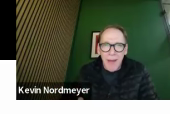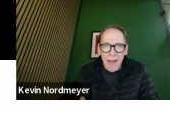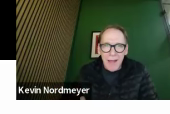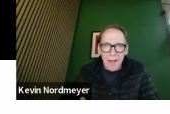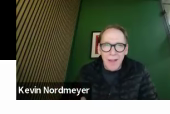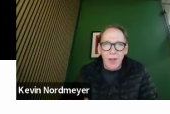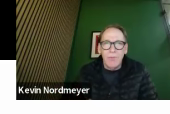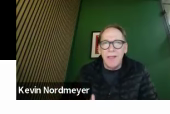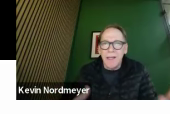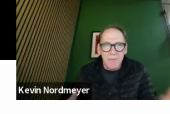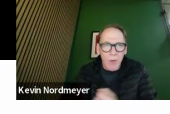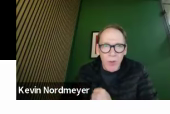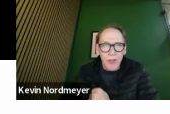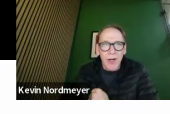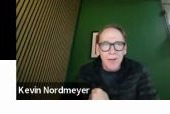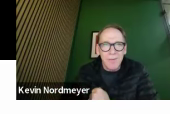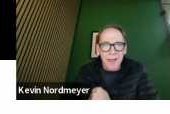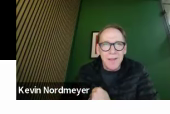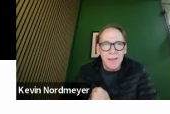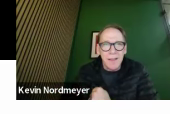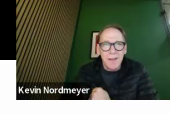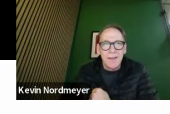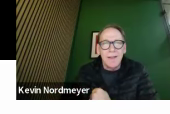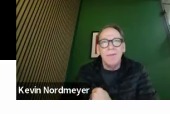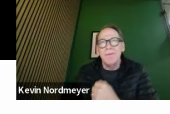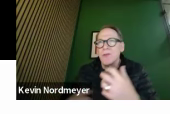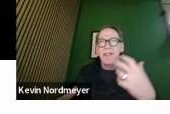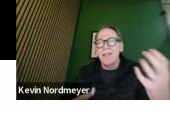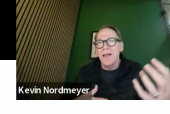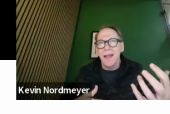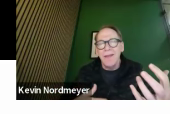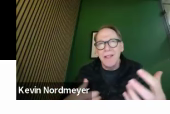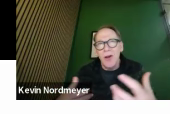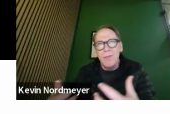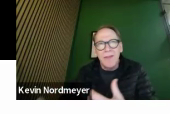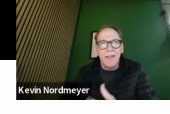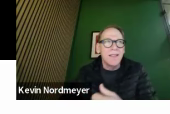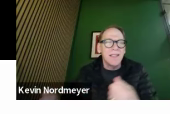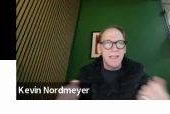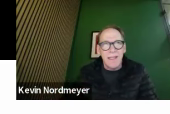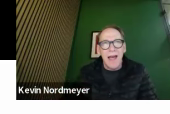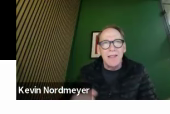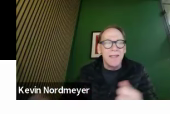to pay because of my wheelchair basically. So it's again, that's all about the size